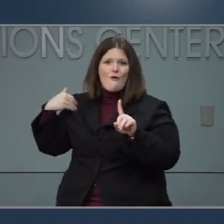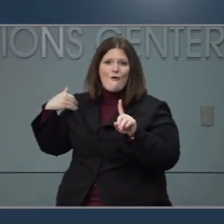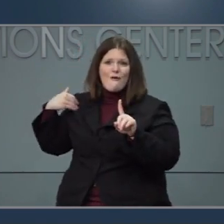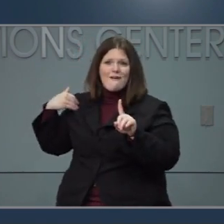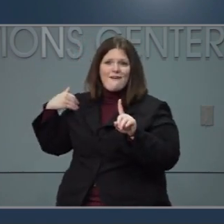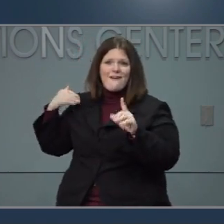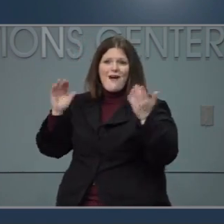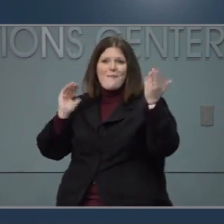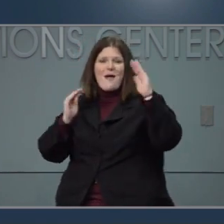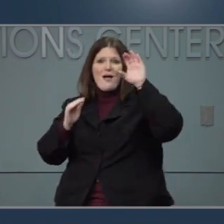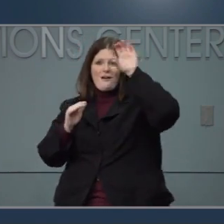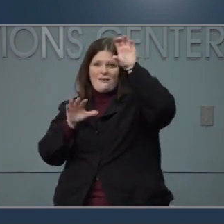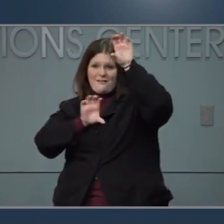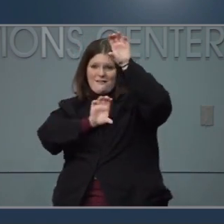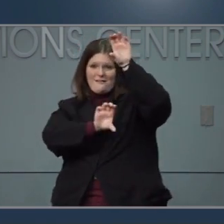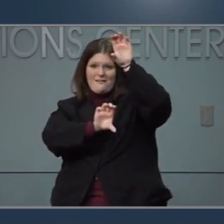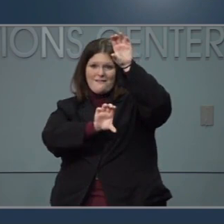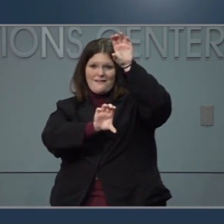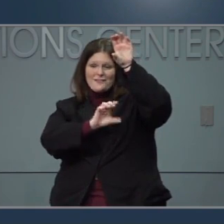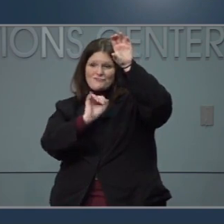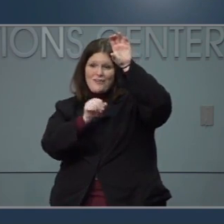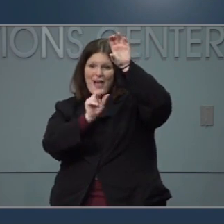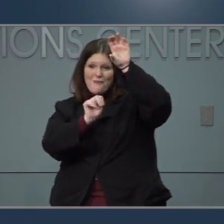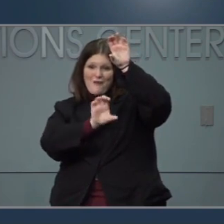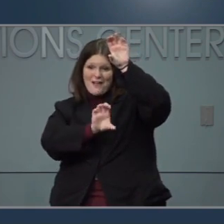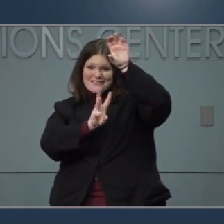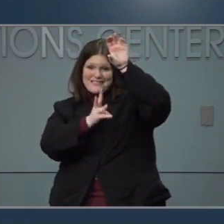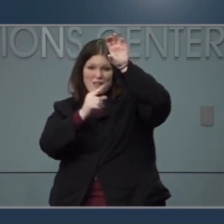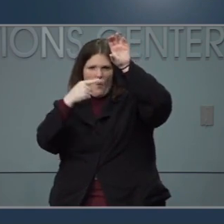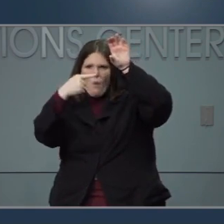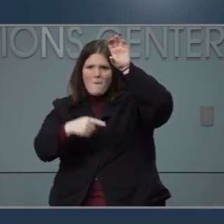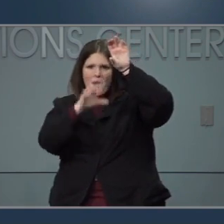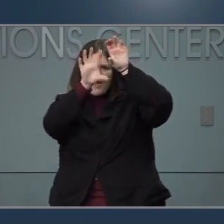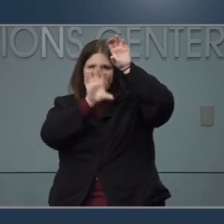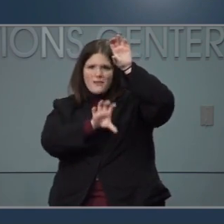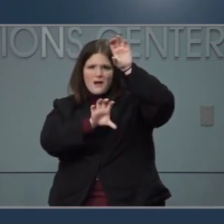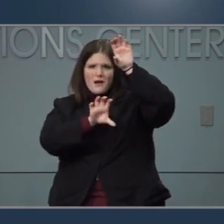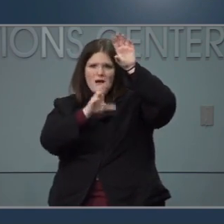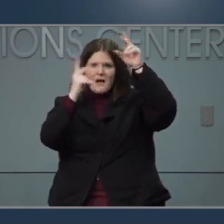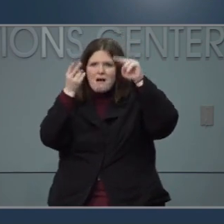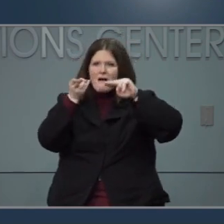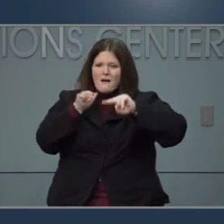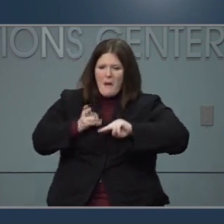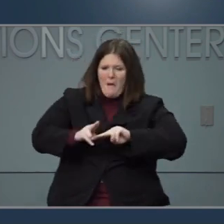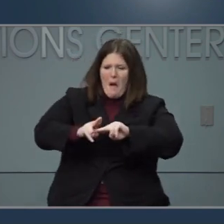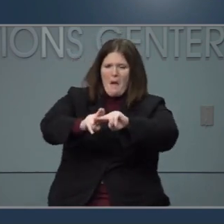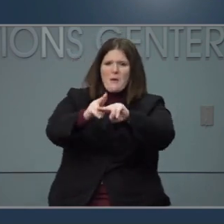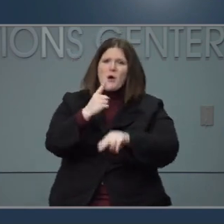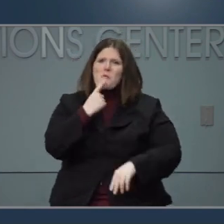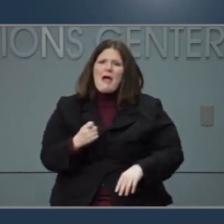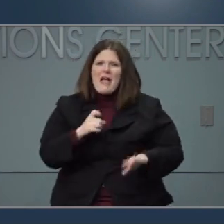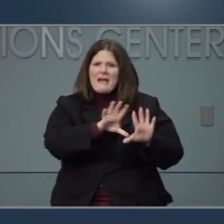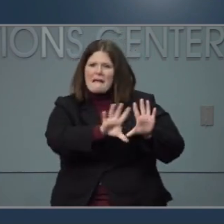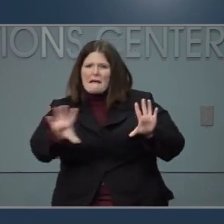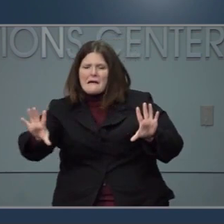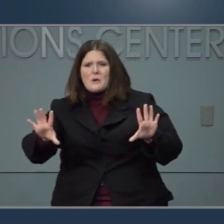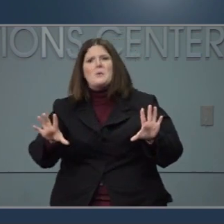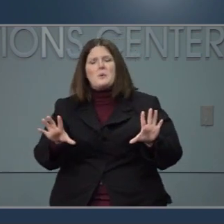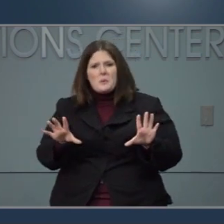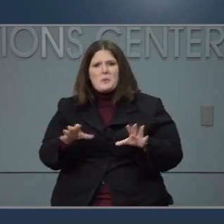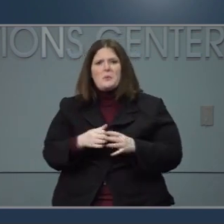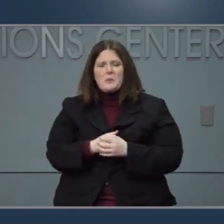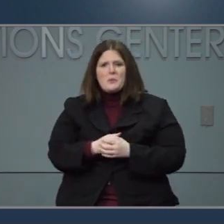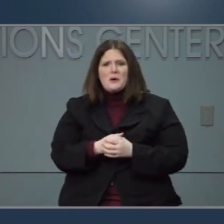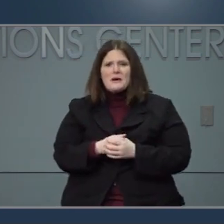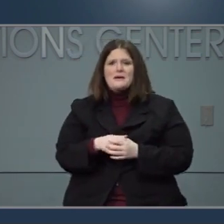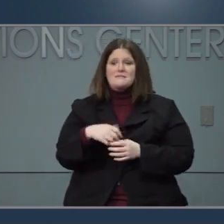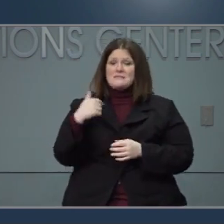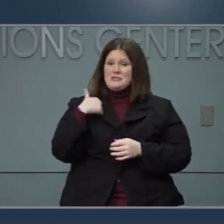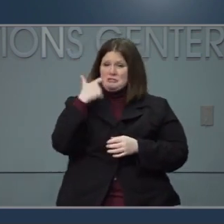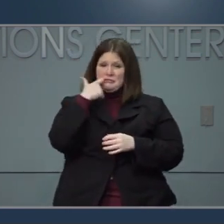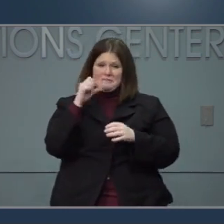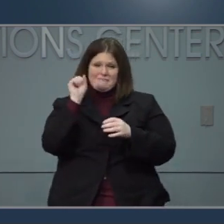THAT FIRST MAP AT THE TOP IS JUST ONE MONTH AGO, AS YOU CAN SEE FROM THE MAP ON THE BOTTOM, OUR STATE IS NOW MOSTLY RED.